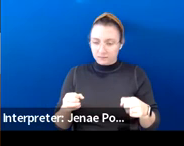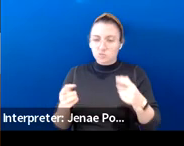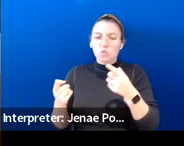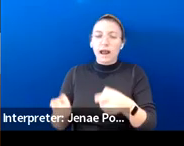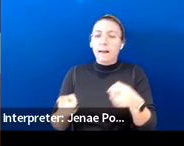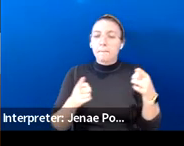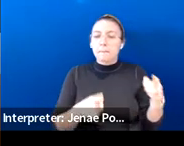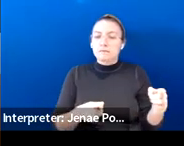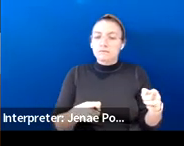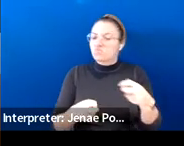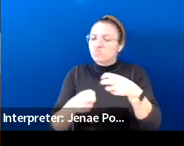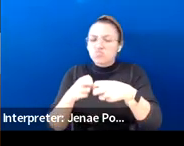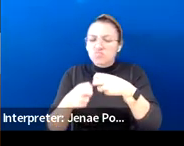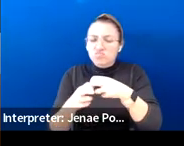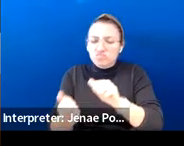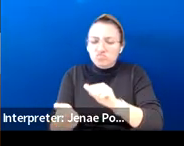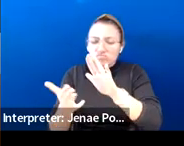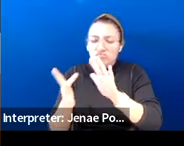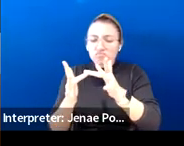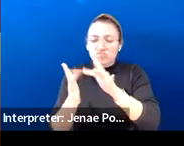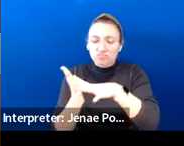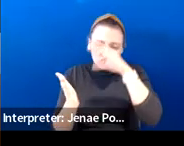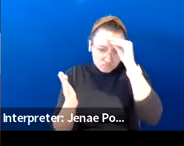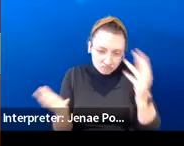you have with online learning